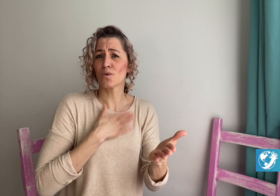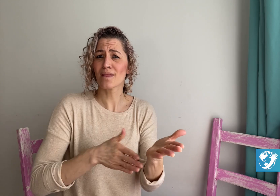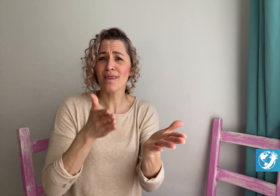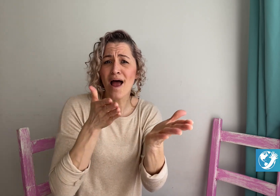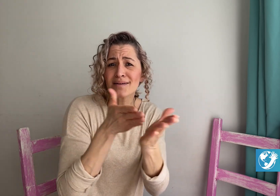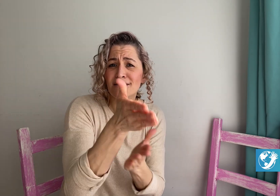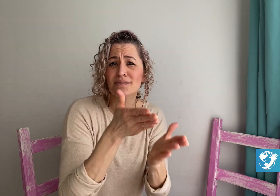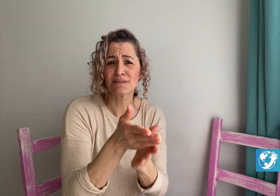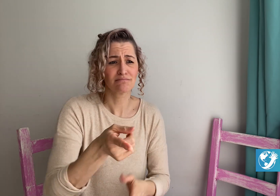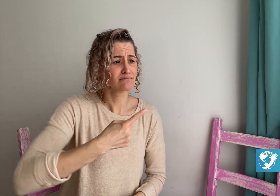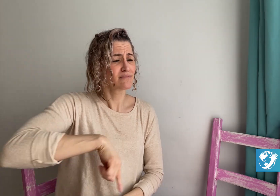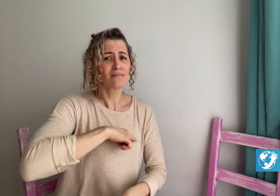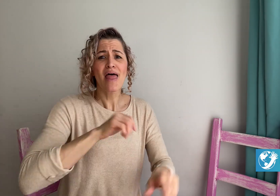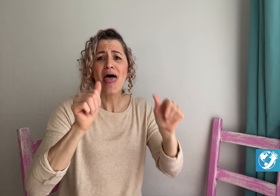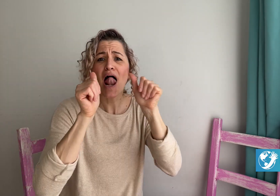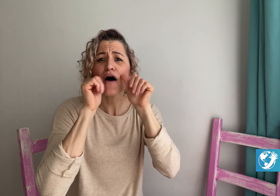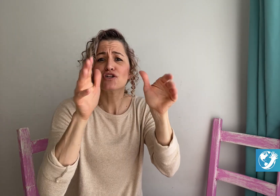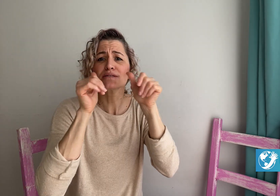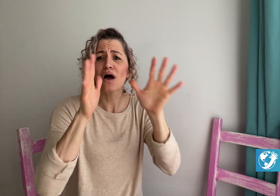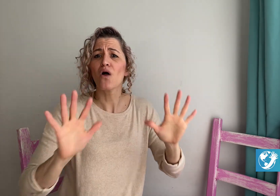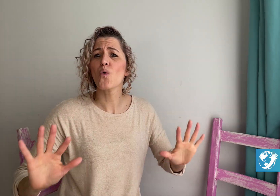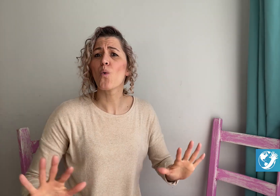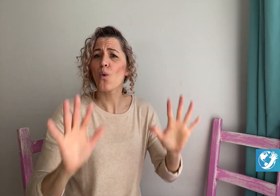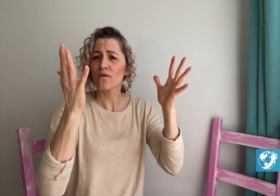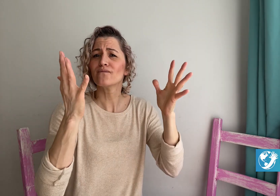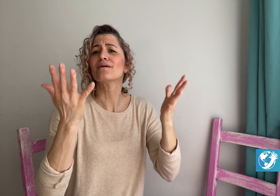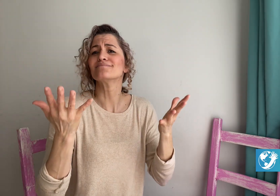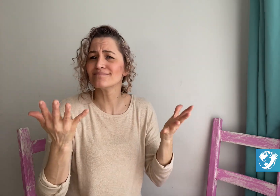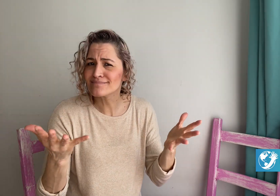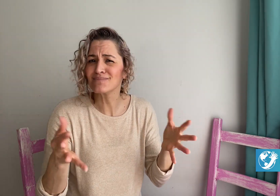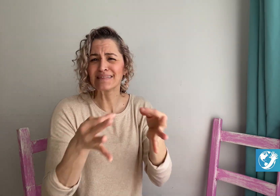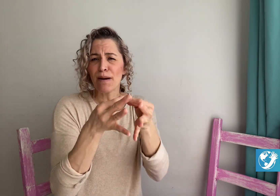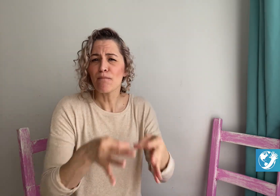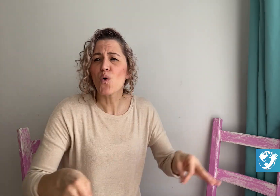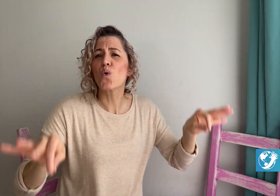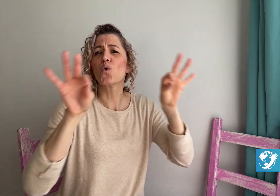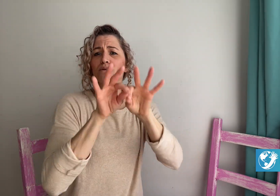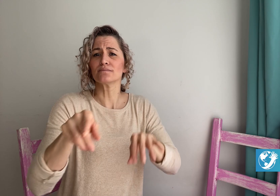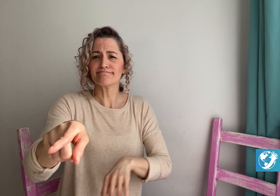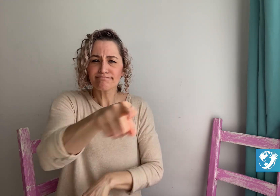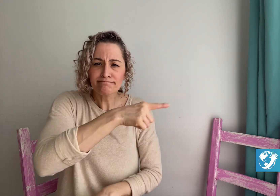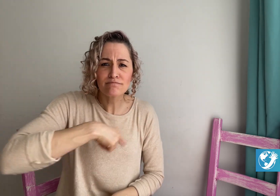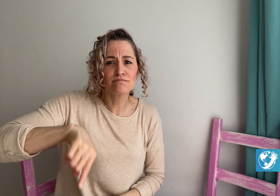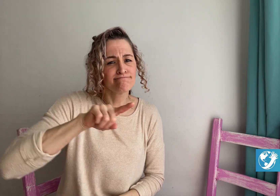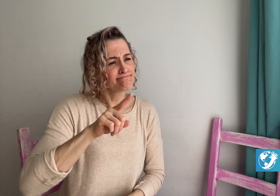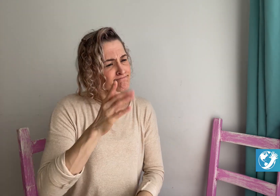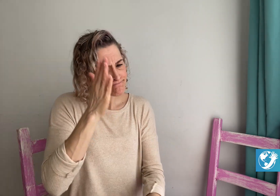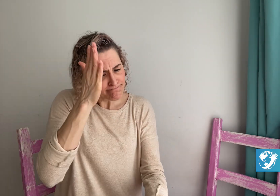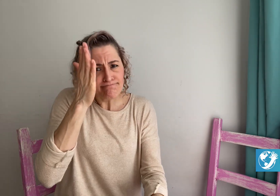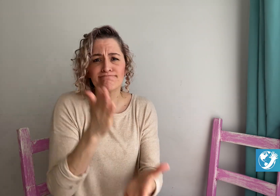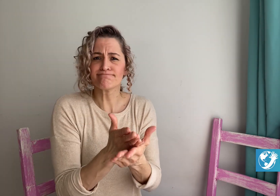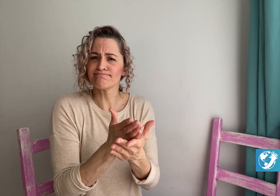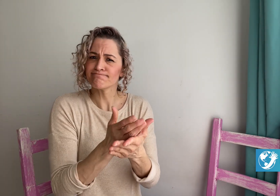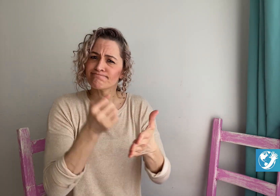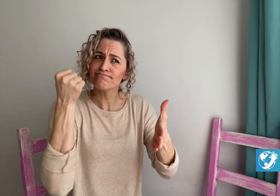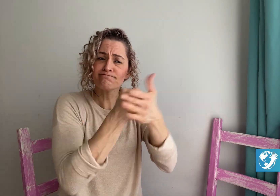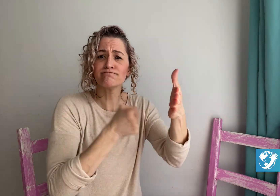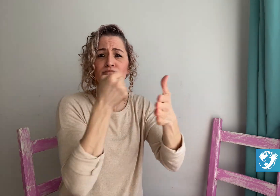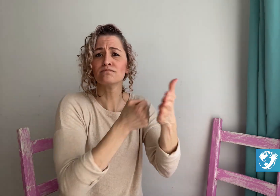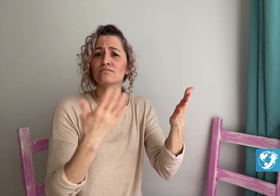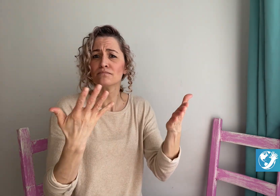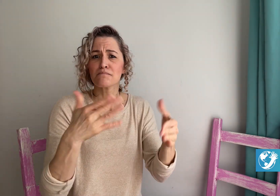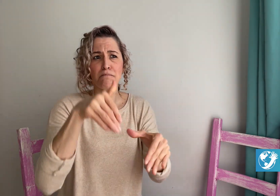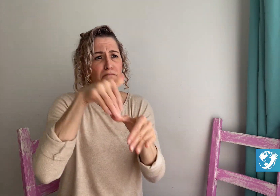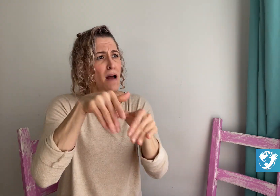it is important that we ensure that members